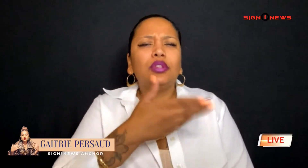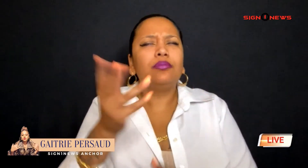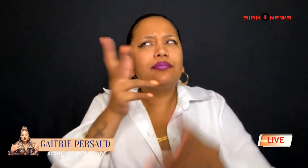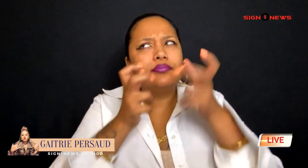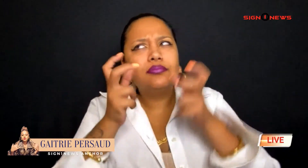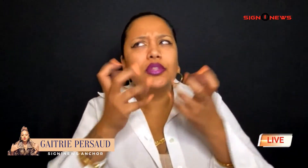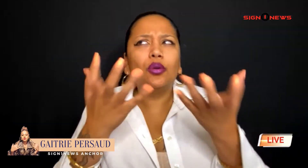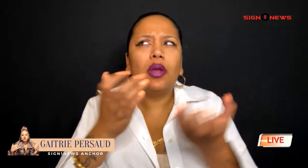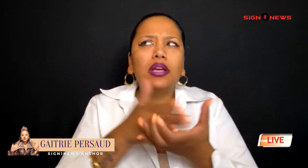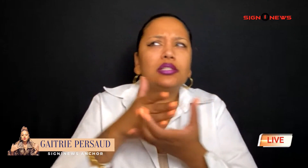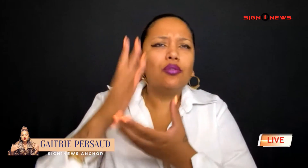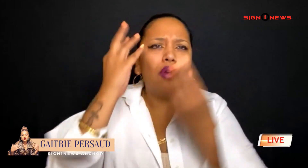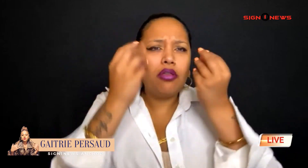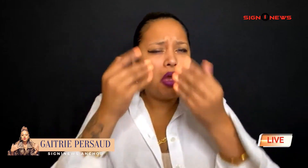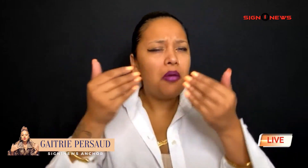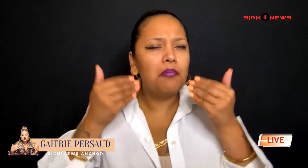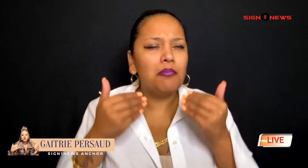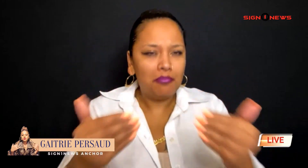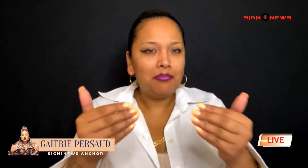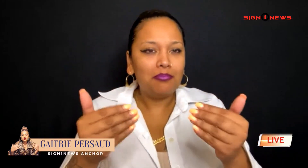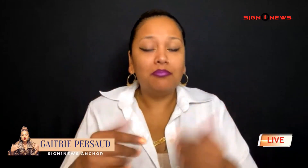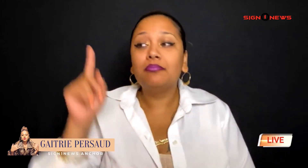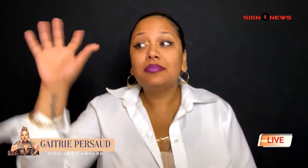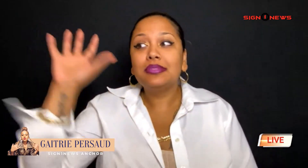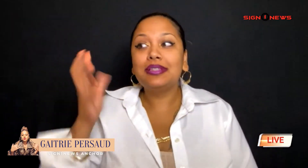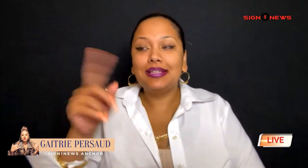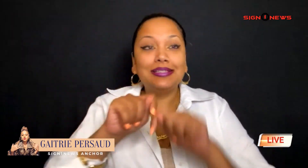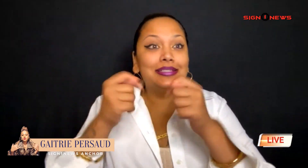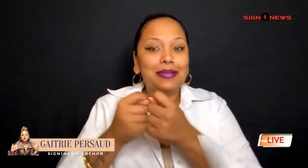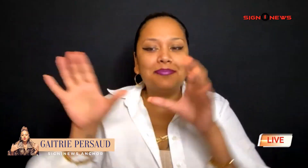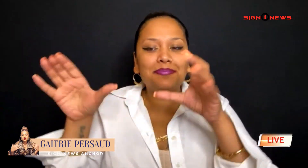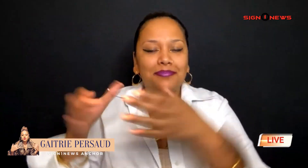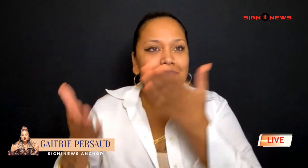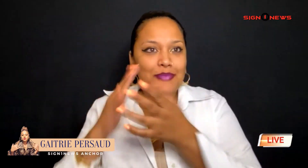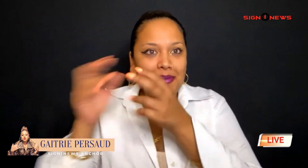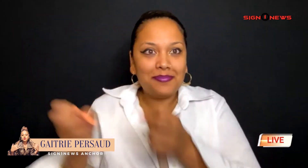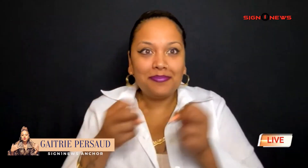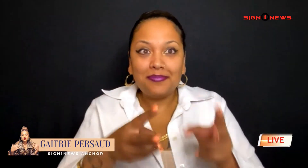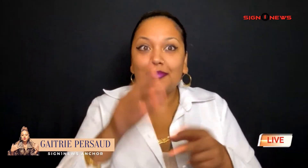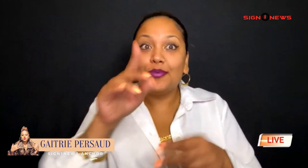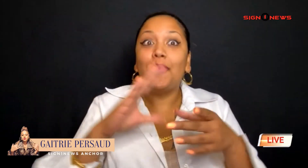if you post an interesting comment during this update we may add it at the bottom of the screen